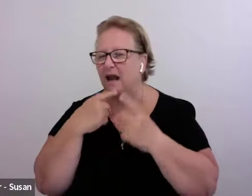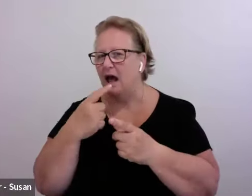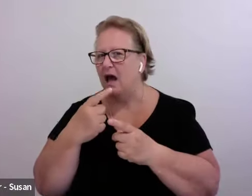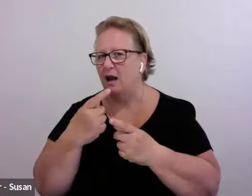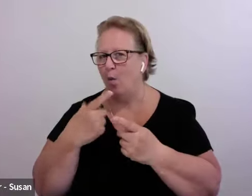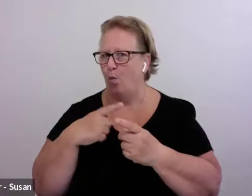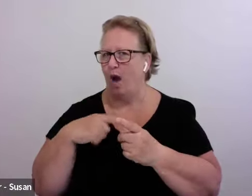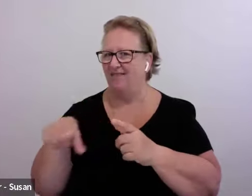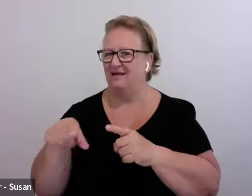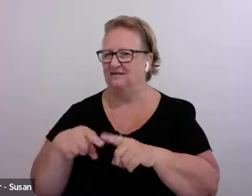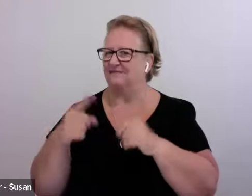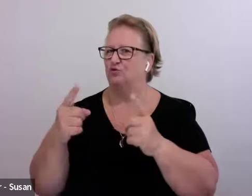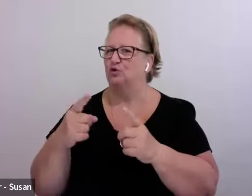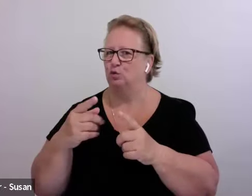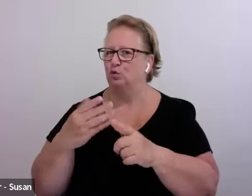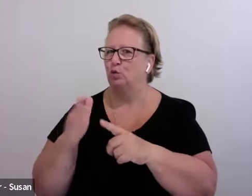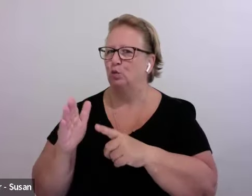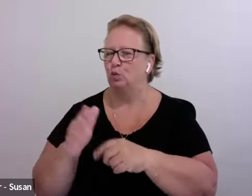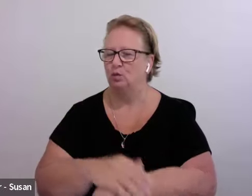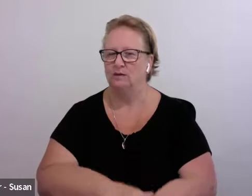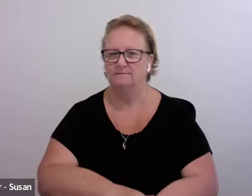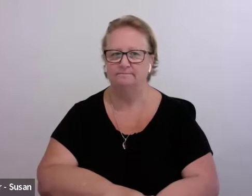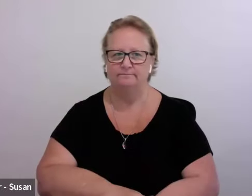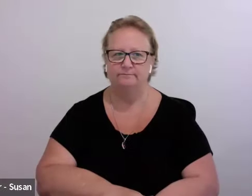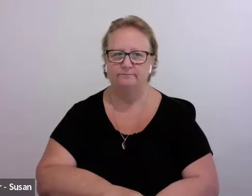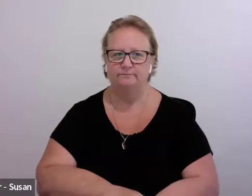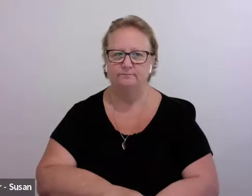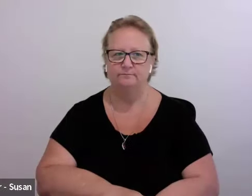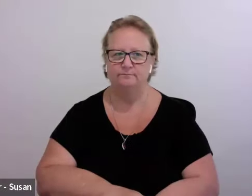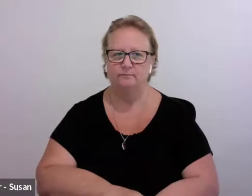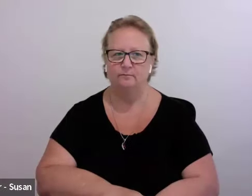is a new element that's going to build on, or a new